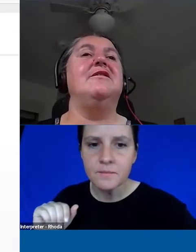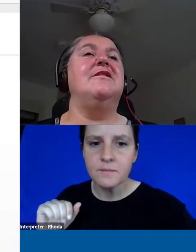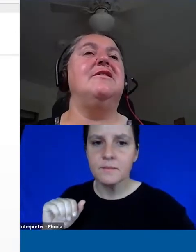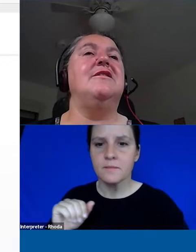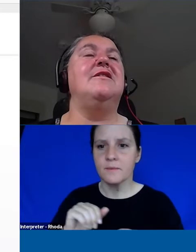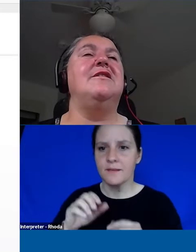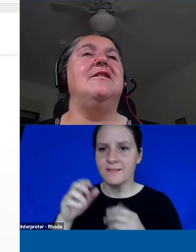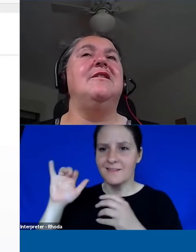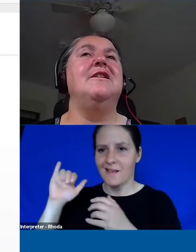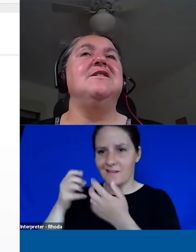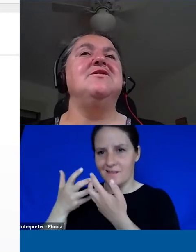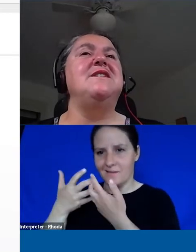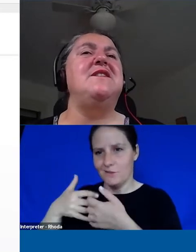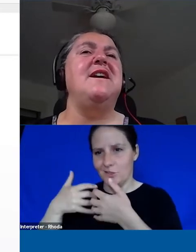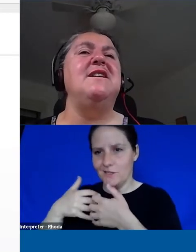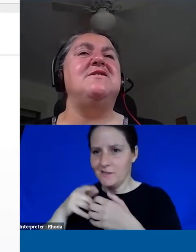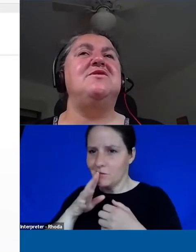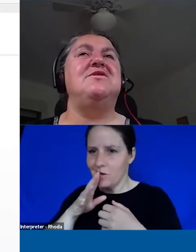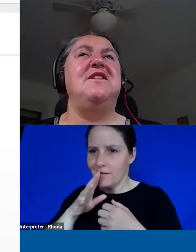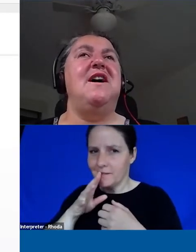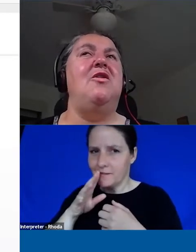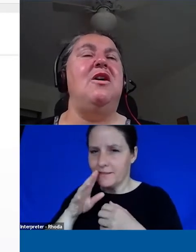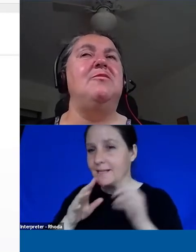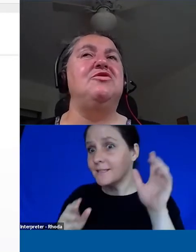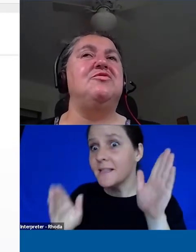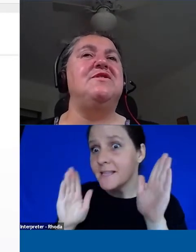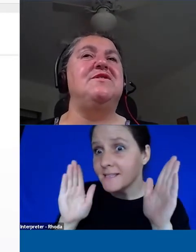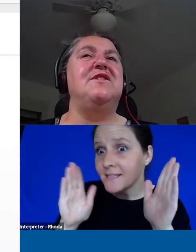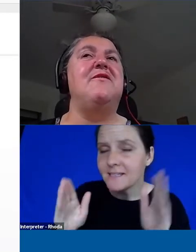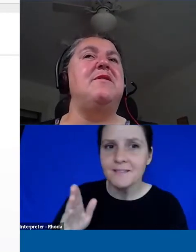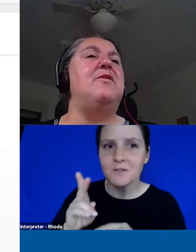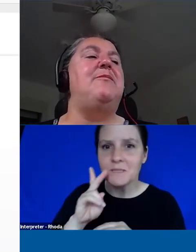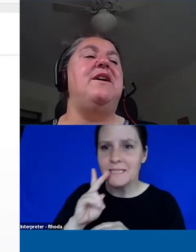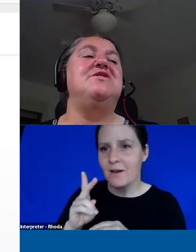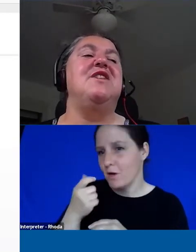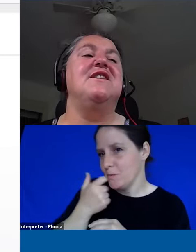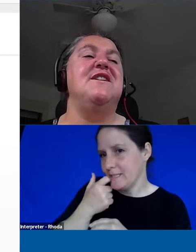[Screen Reader] Skip to main content. So let's take a listen to see how our most recent government webpage does.